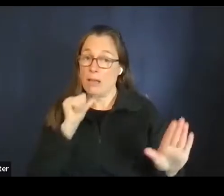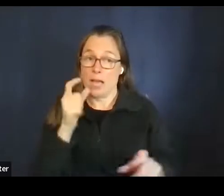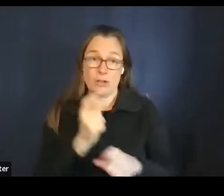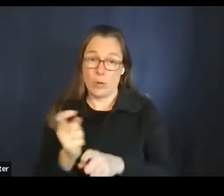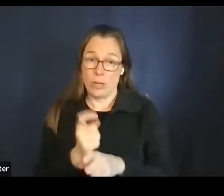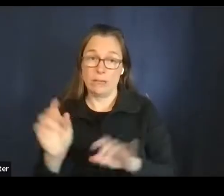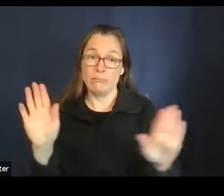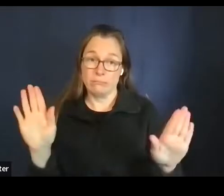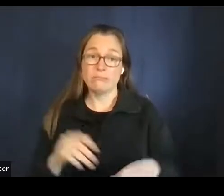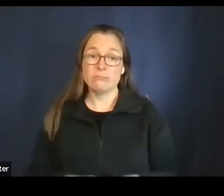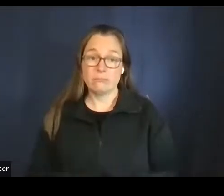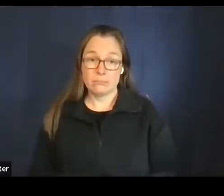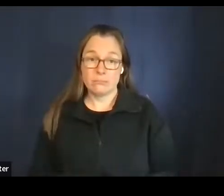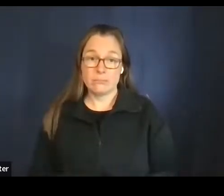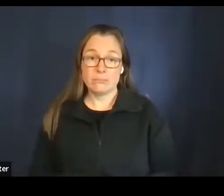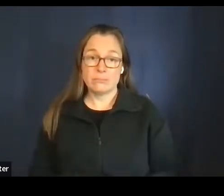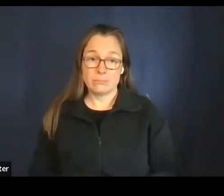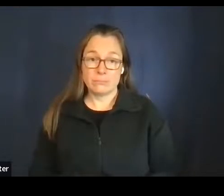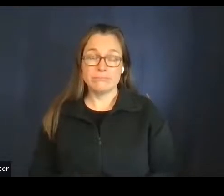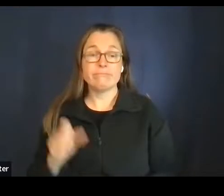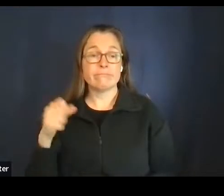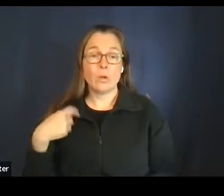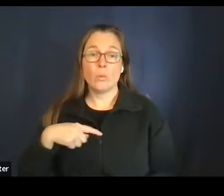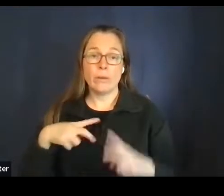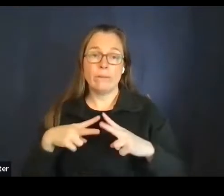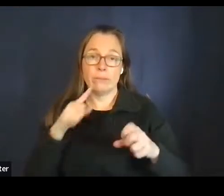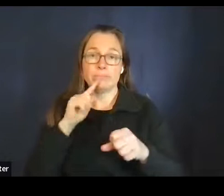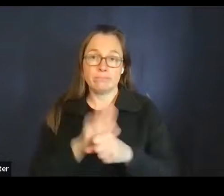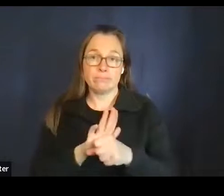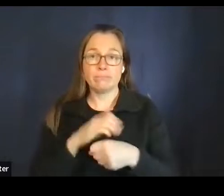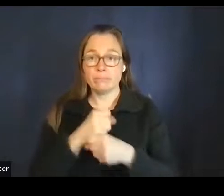And we are absolutely committed to making sure that the district commission